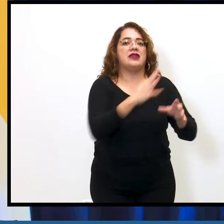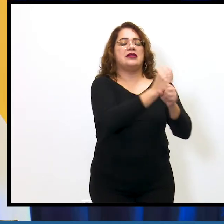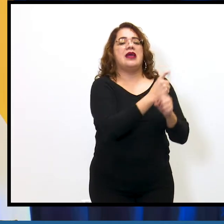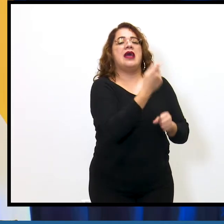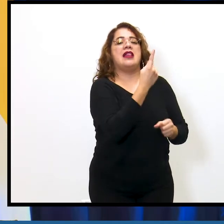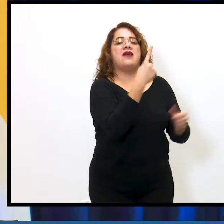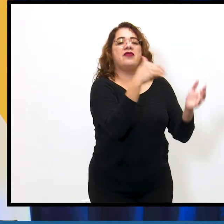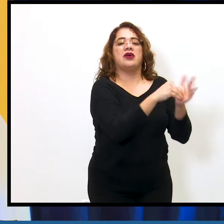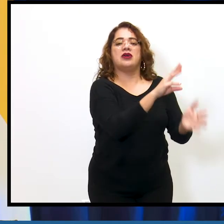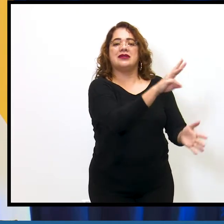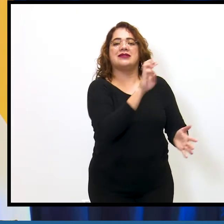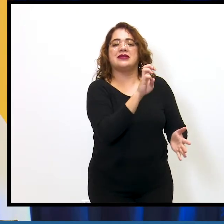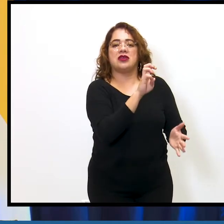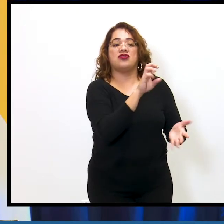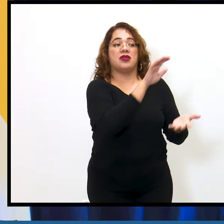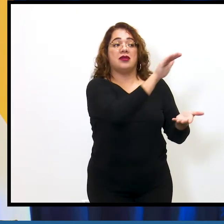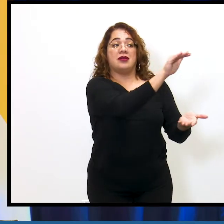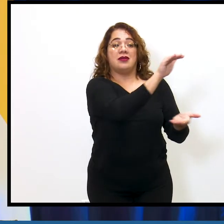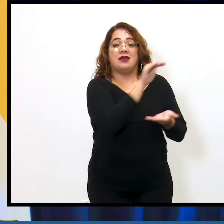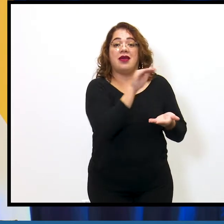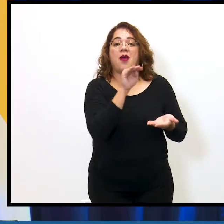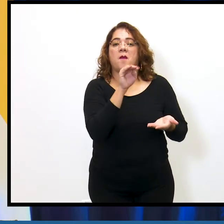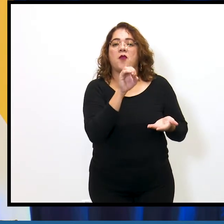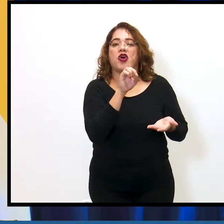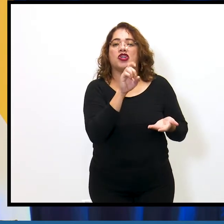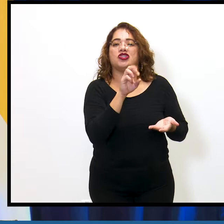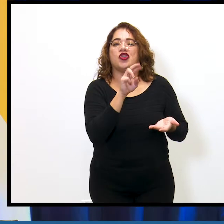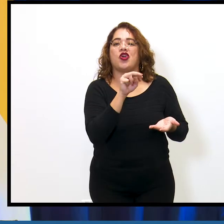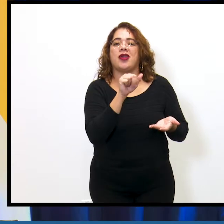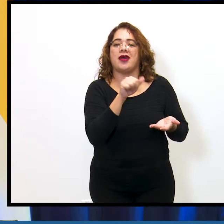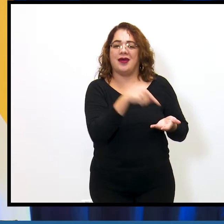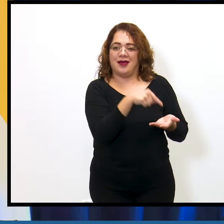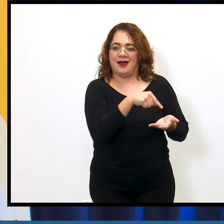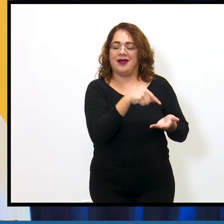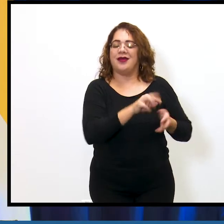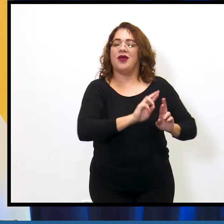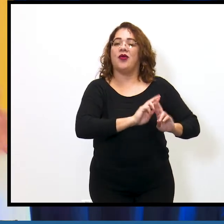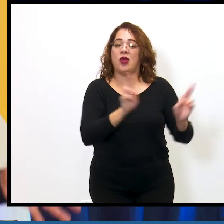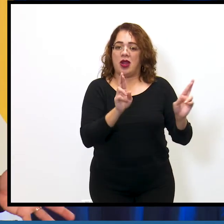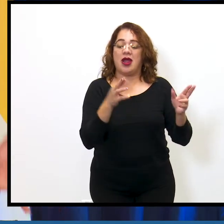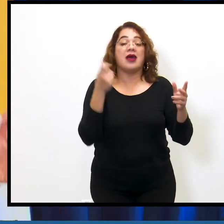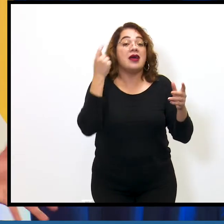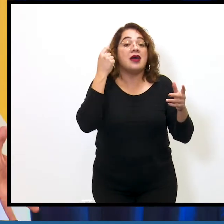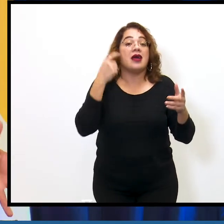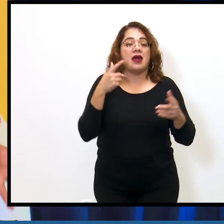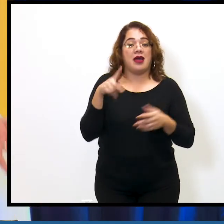11,600 doses of the Moderna vaccine which of course we had already received the Pfizer vaccine